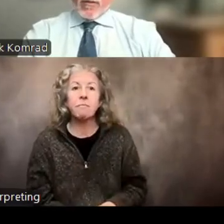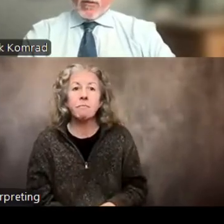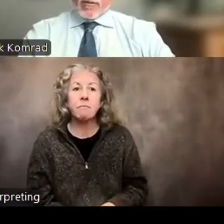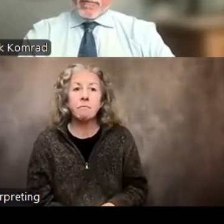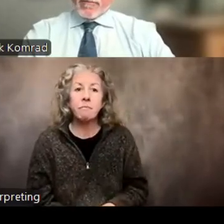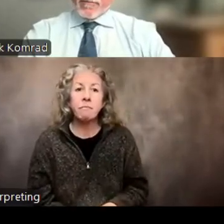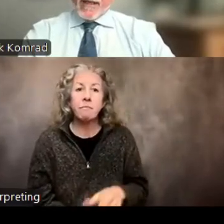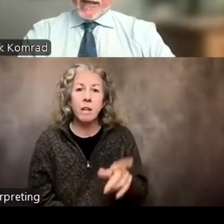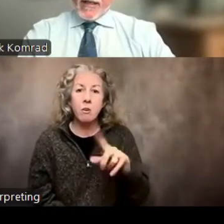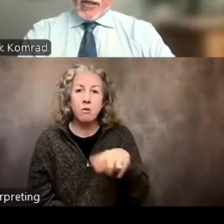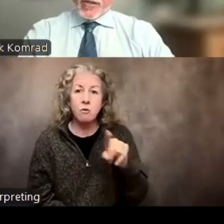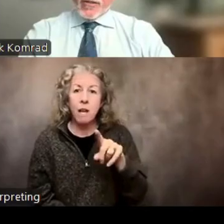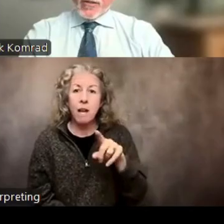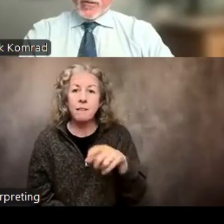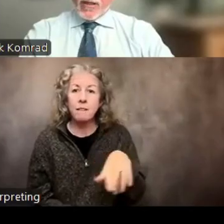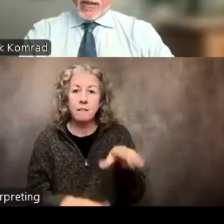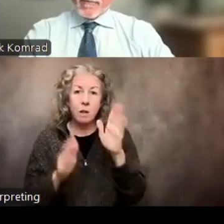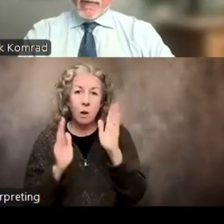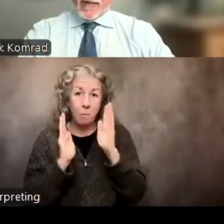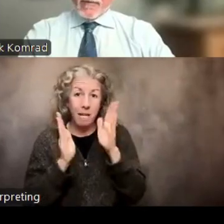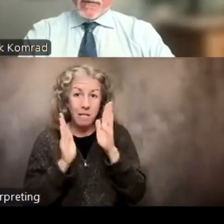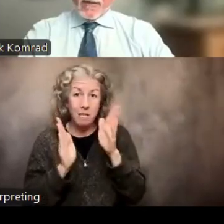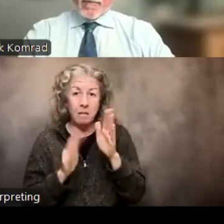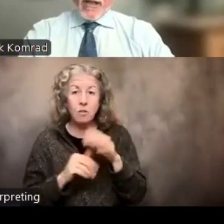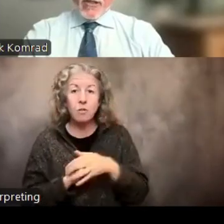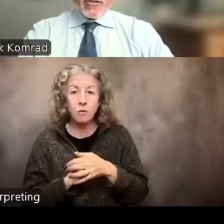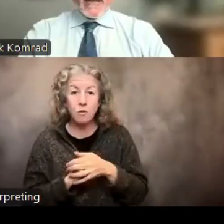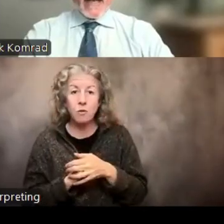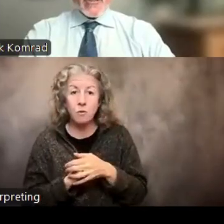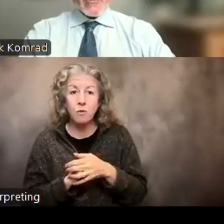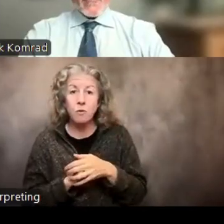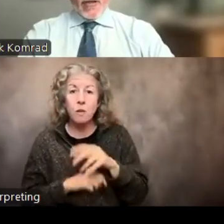who are paying attention to the patient's rights actions fund,